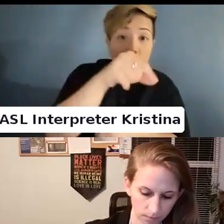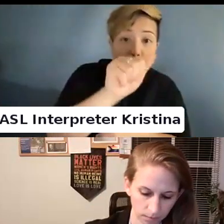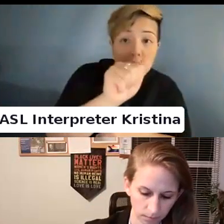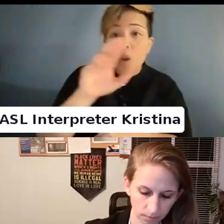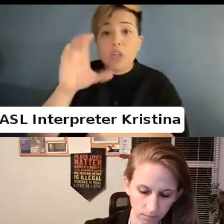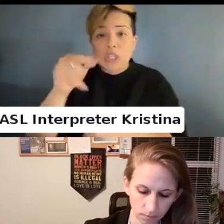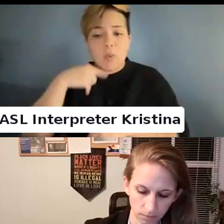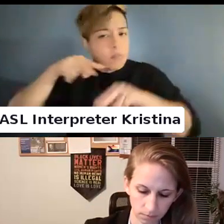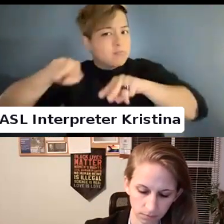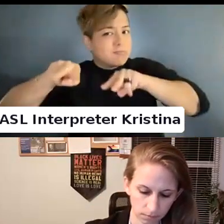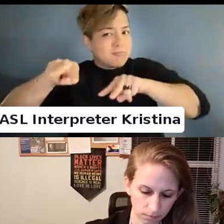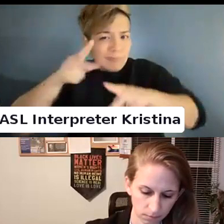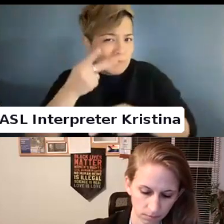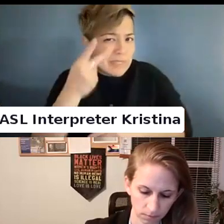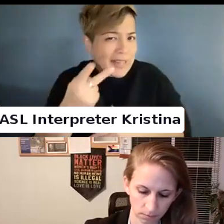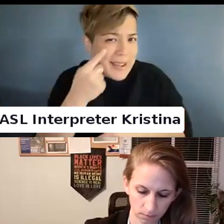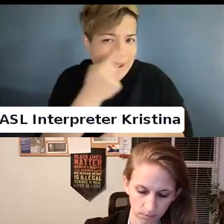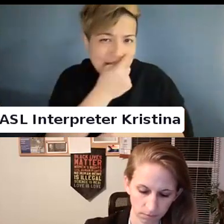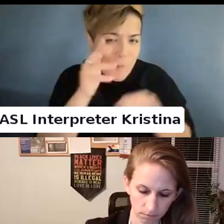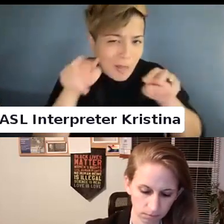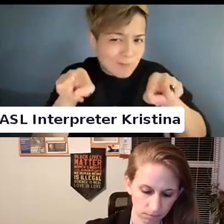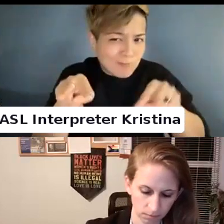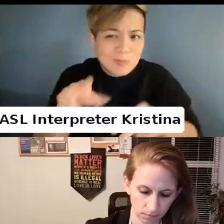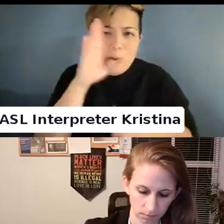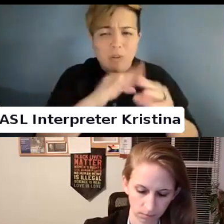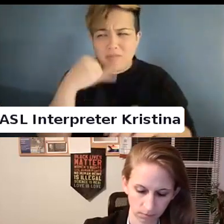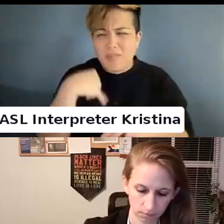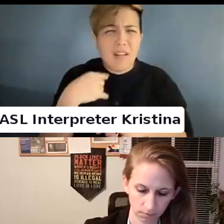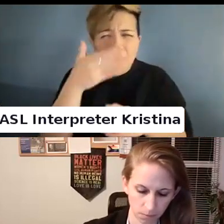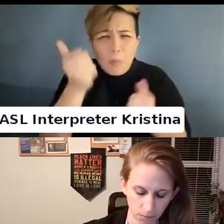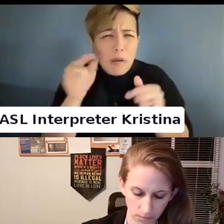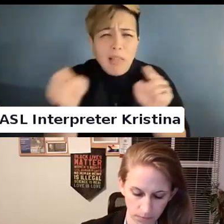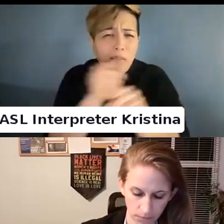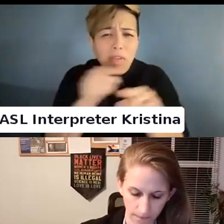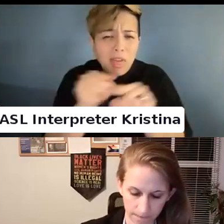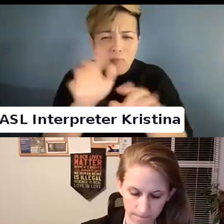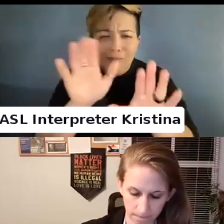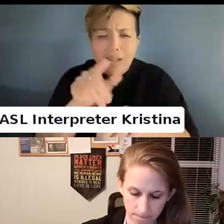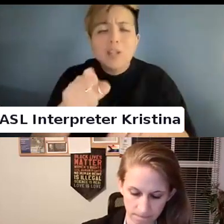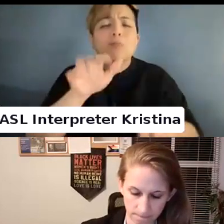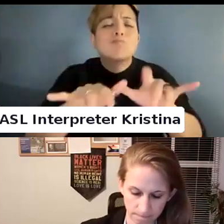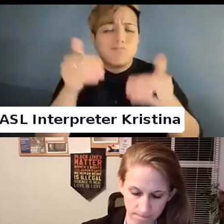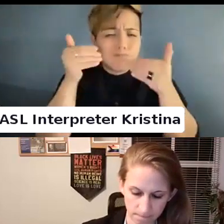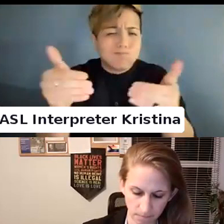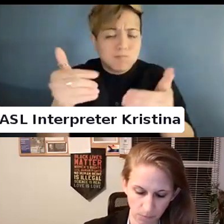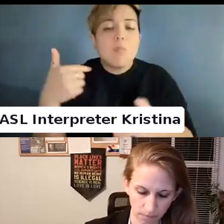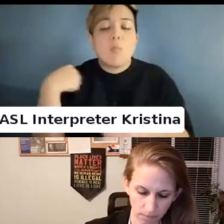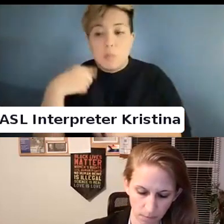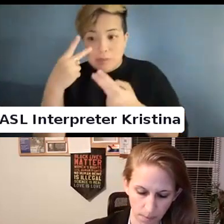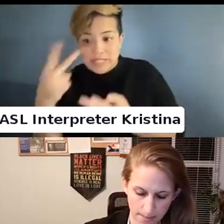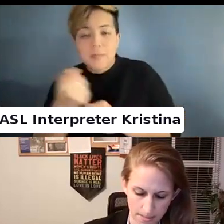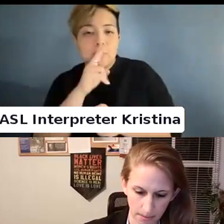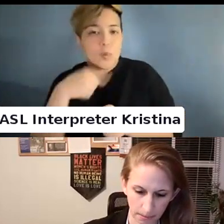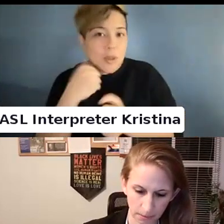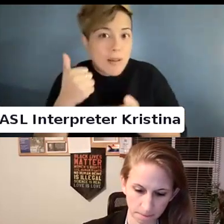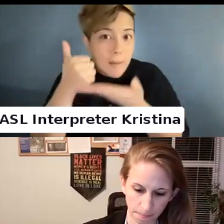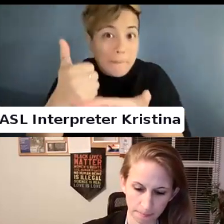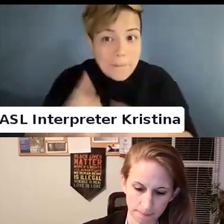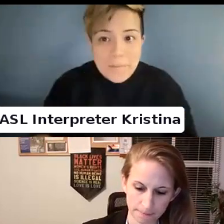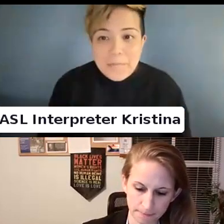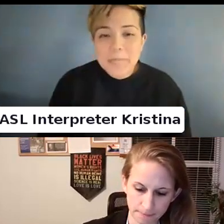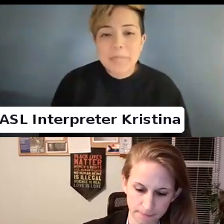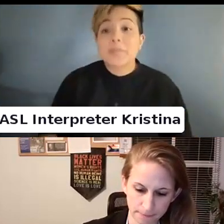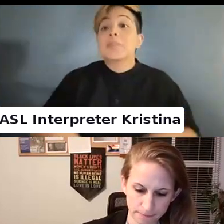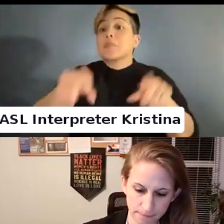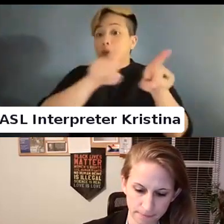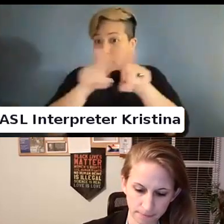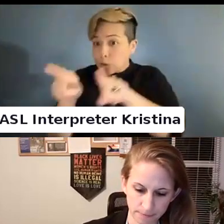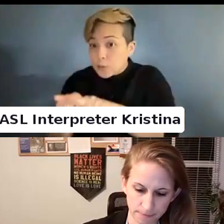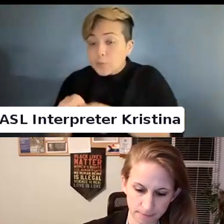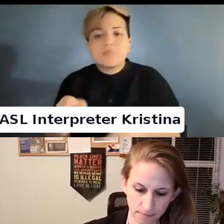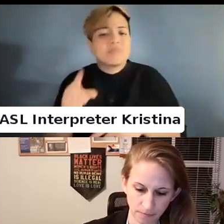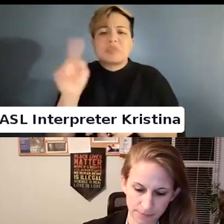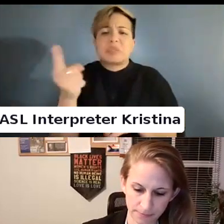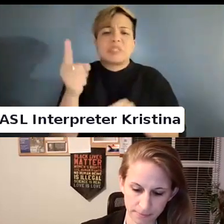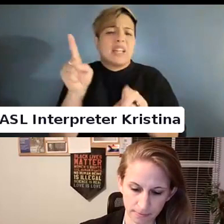This